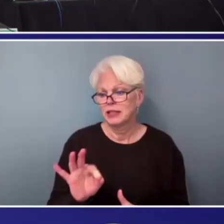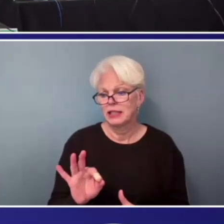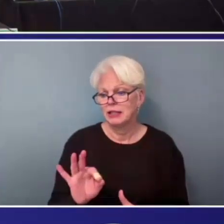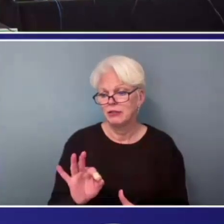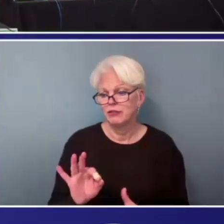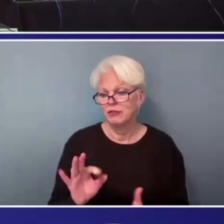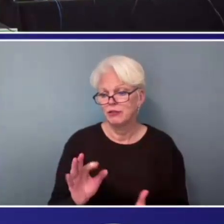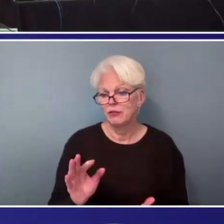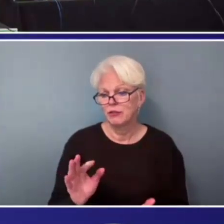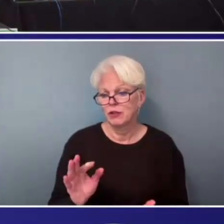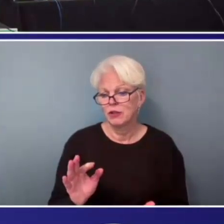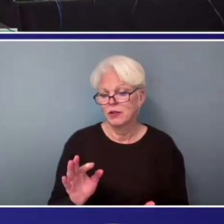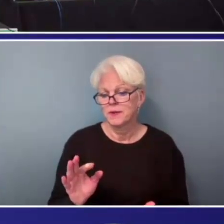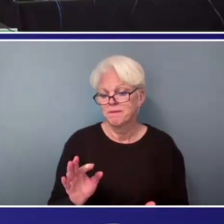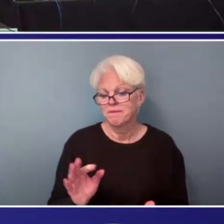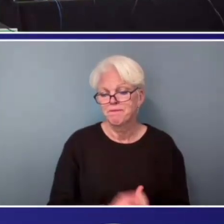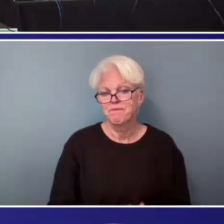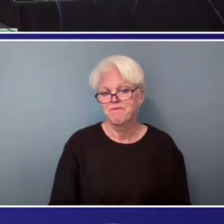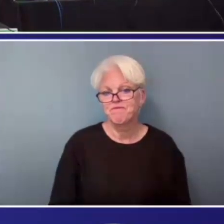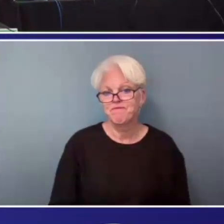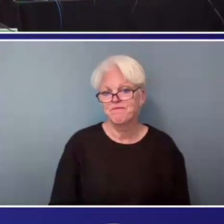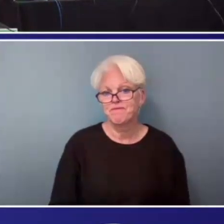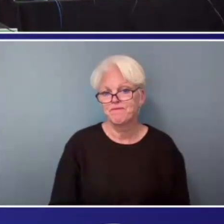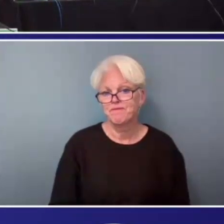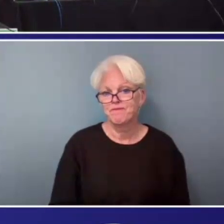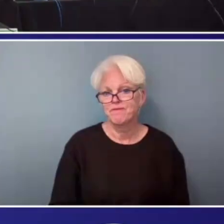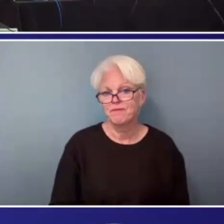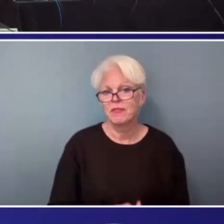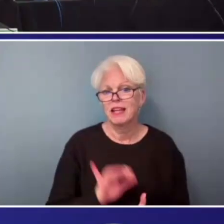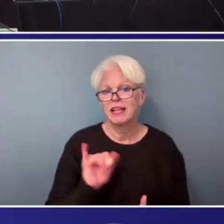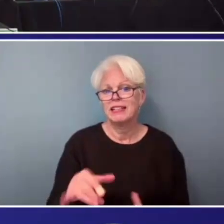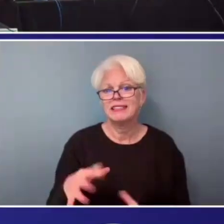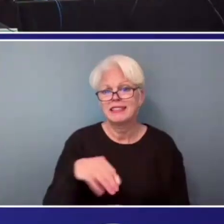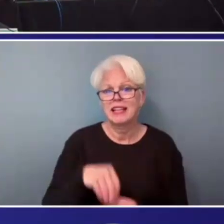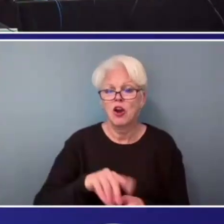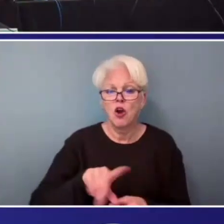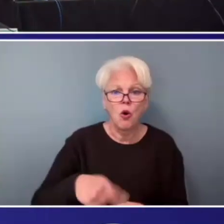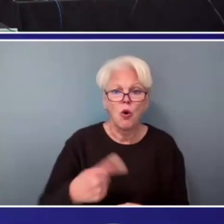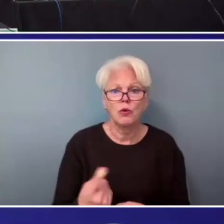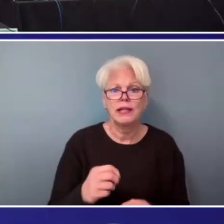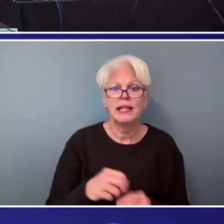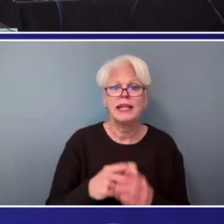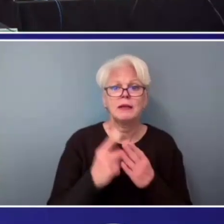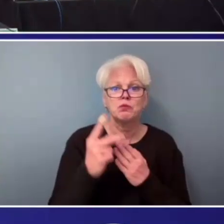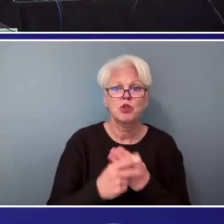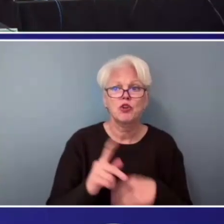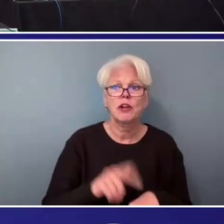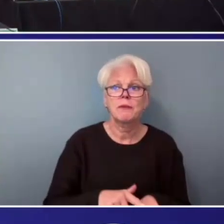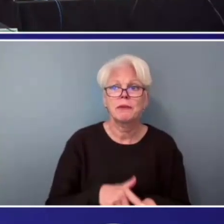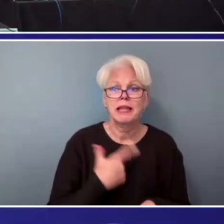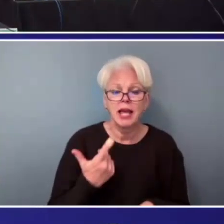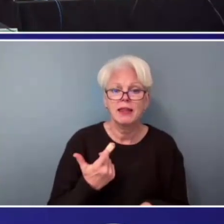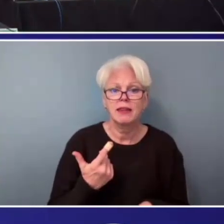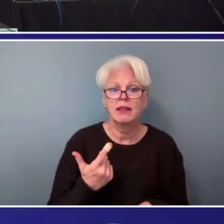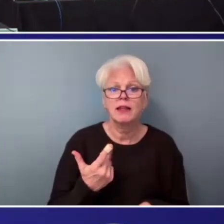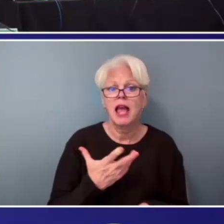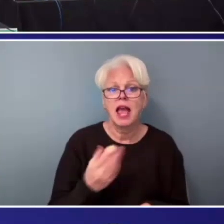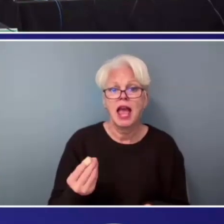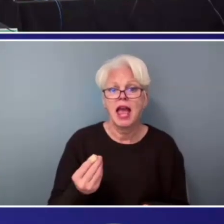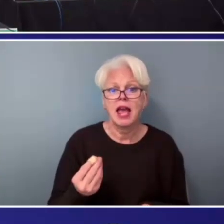that's captured only in program length. And, and there's, there isn't a qualitative